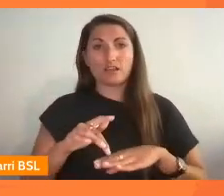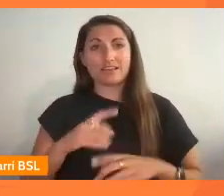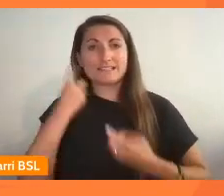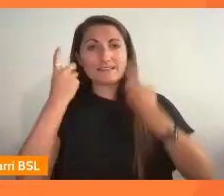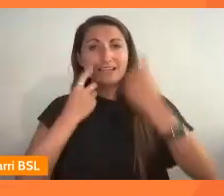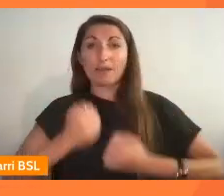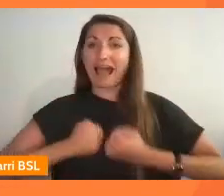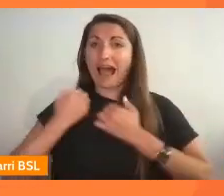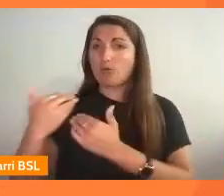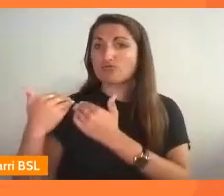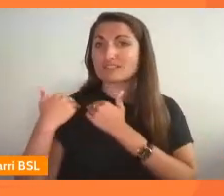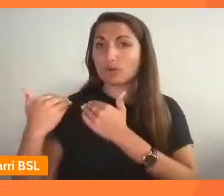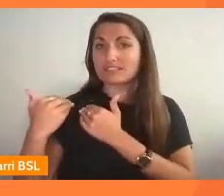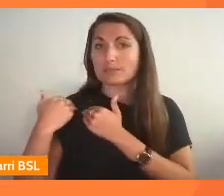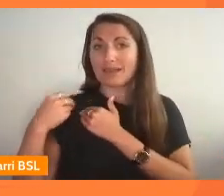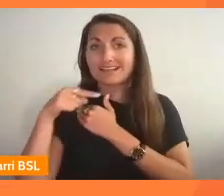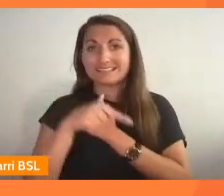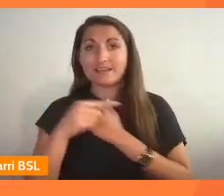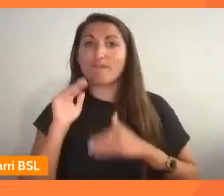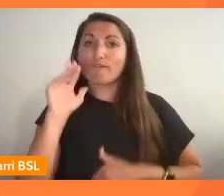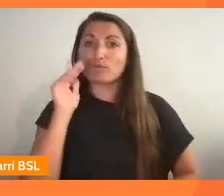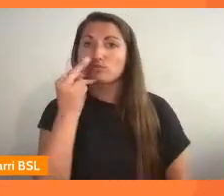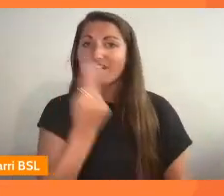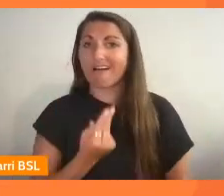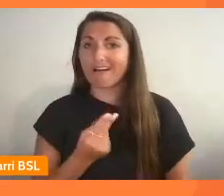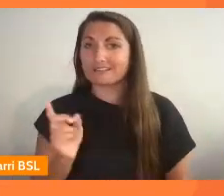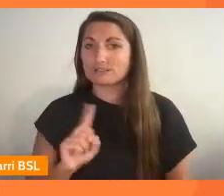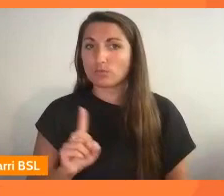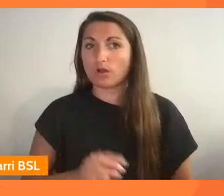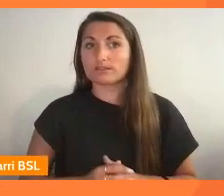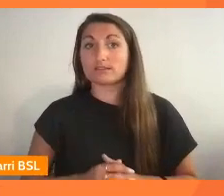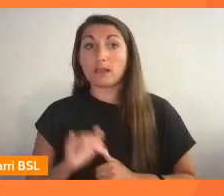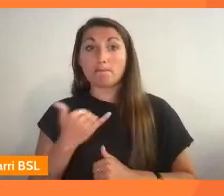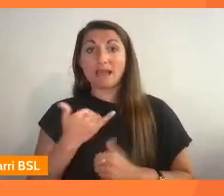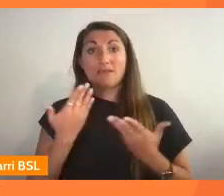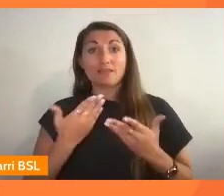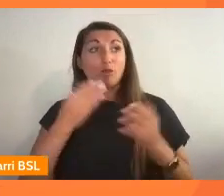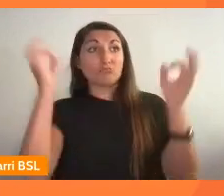to artists, to future artists, to people who don't know that they are artists.